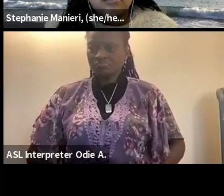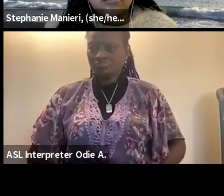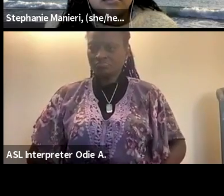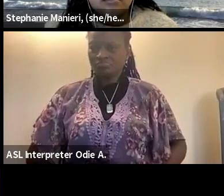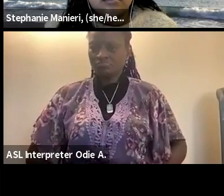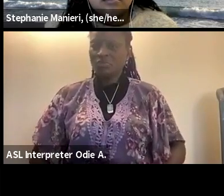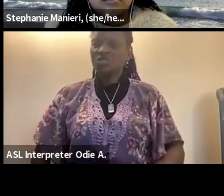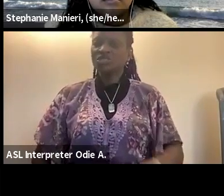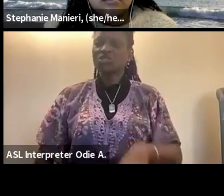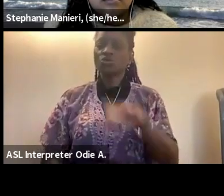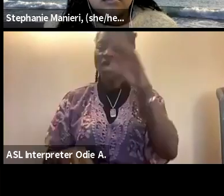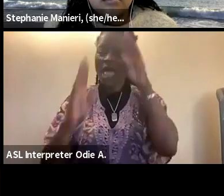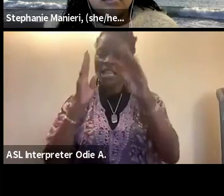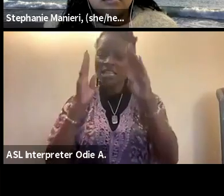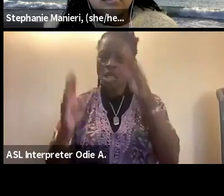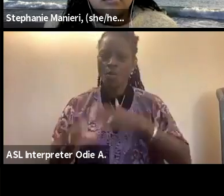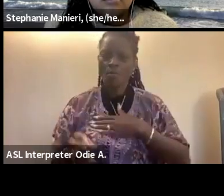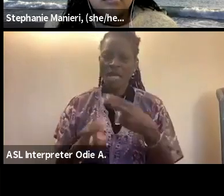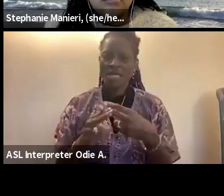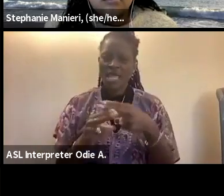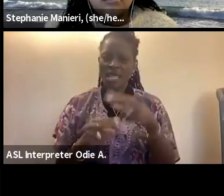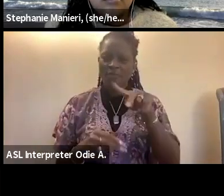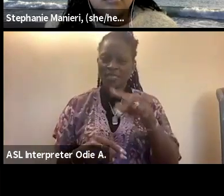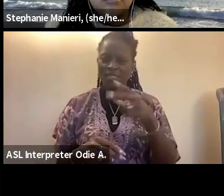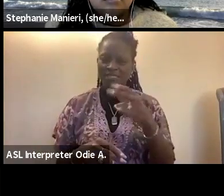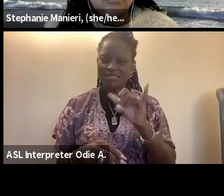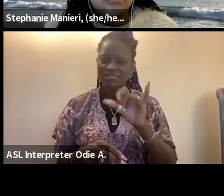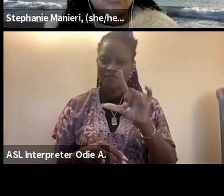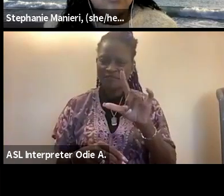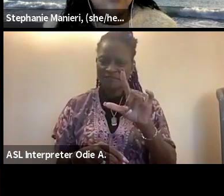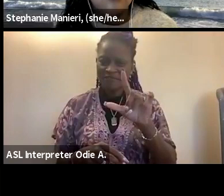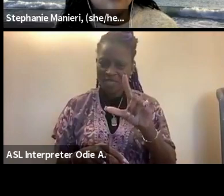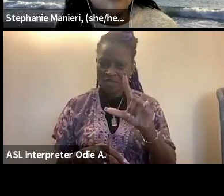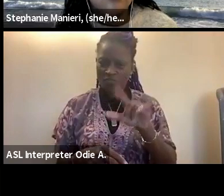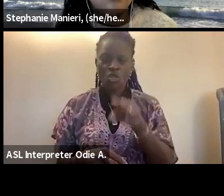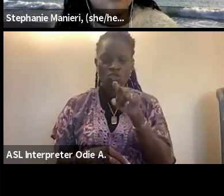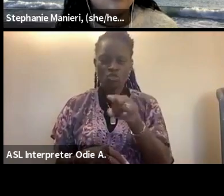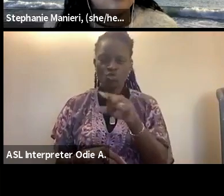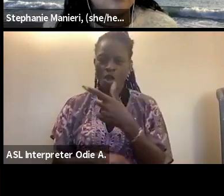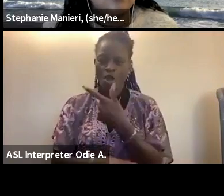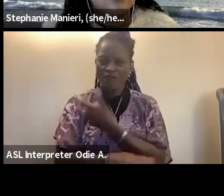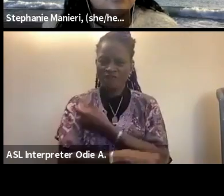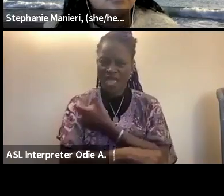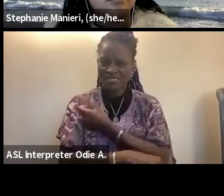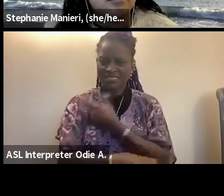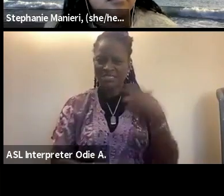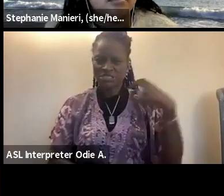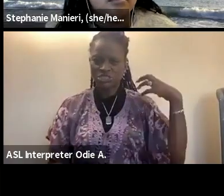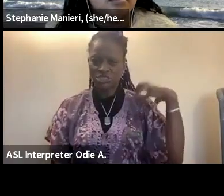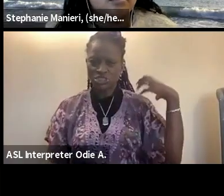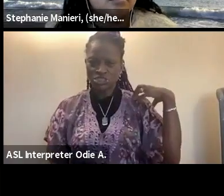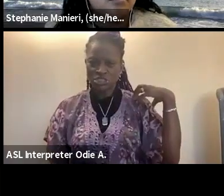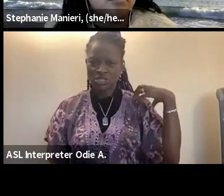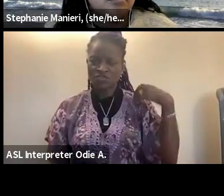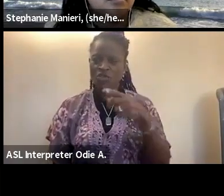Shinday, you are our vaccine chief in Sonoma County, but you're also a pediatrician.